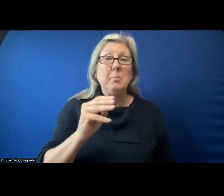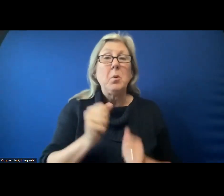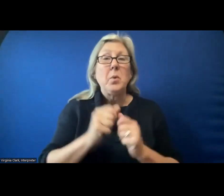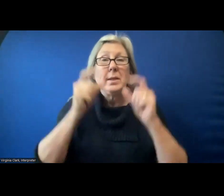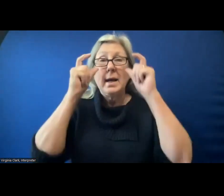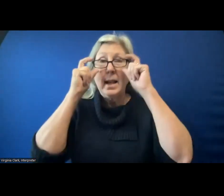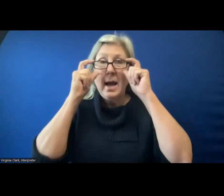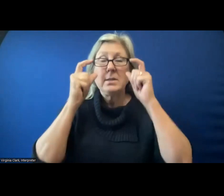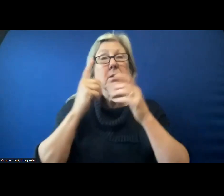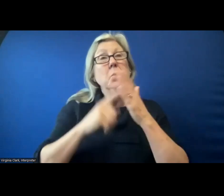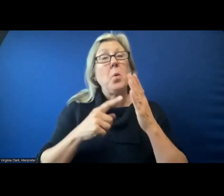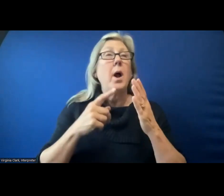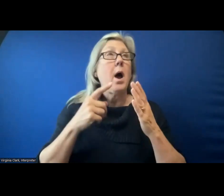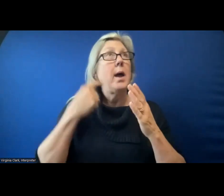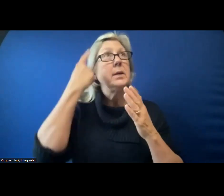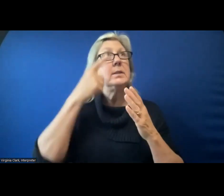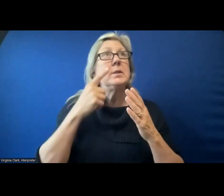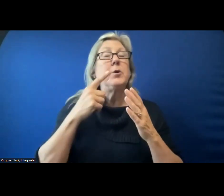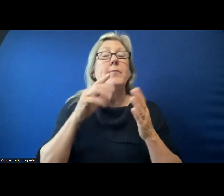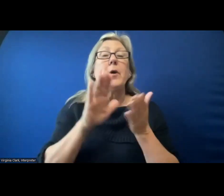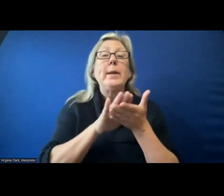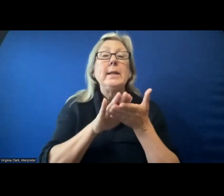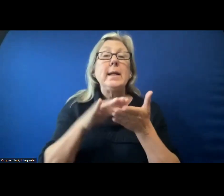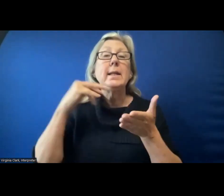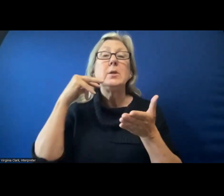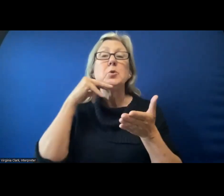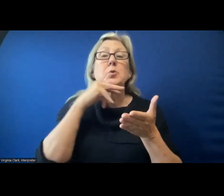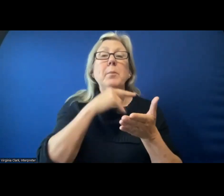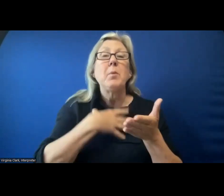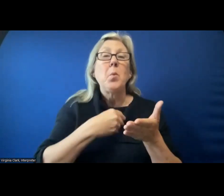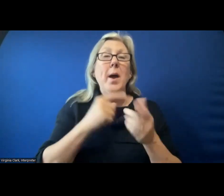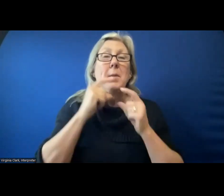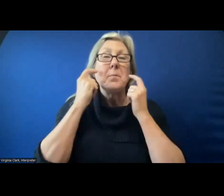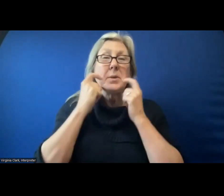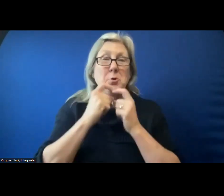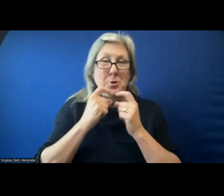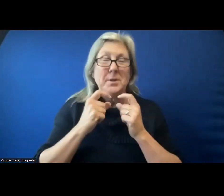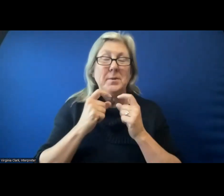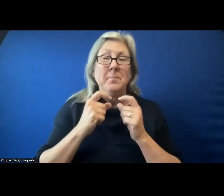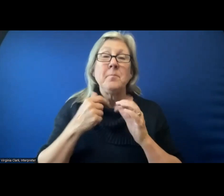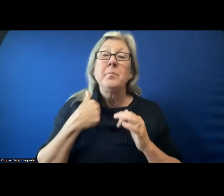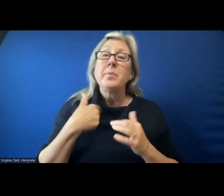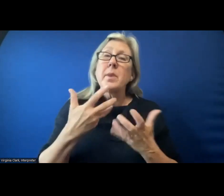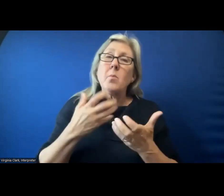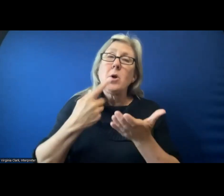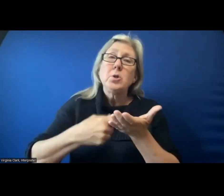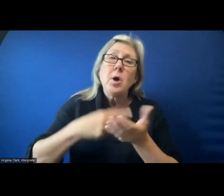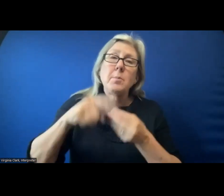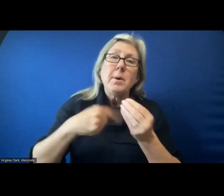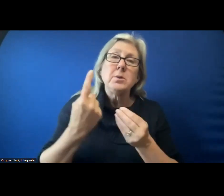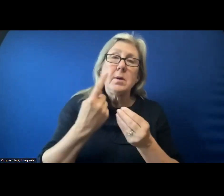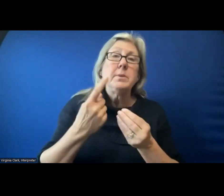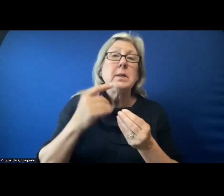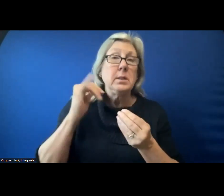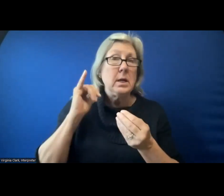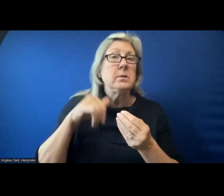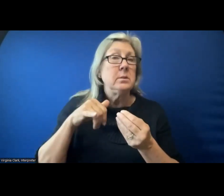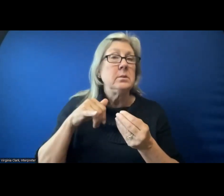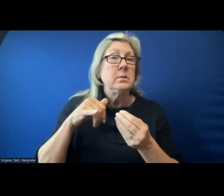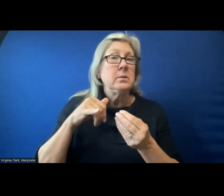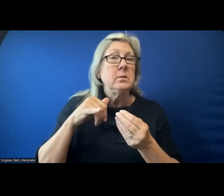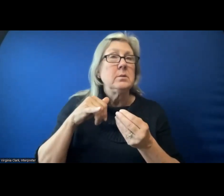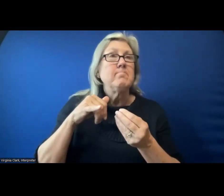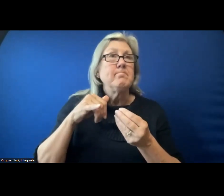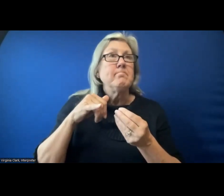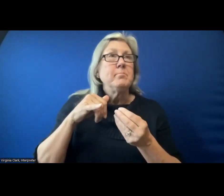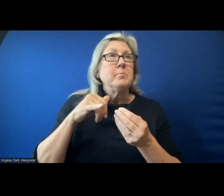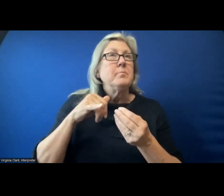consider a neatly trimmed white beard. I want to talk about something that touches on transition